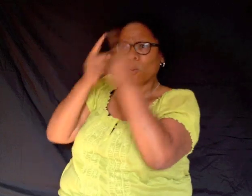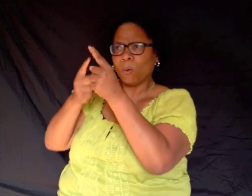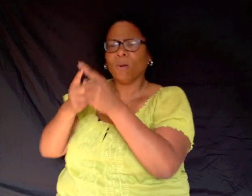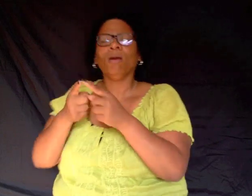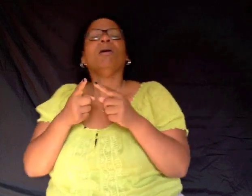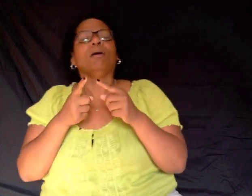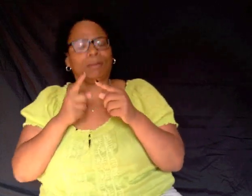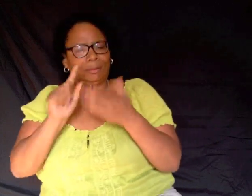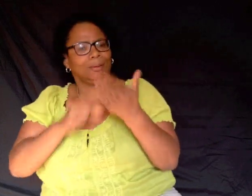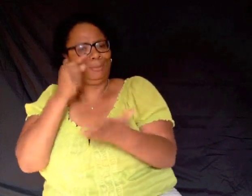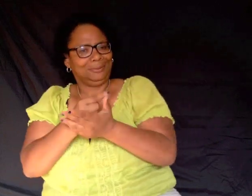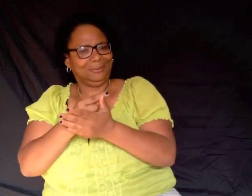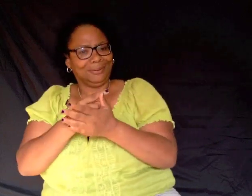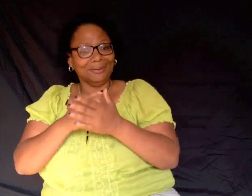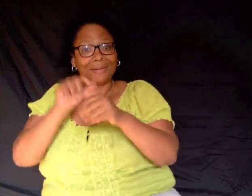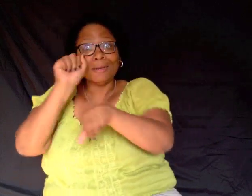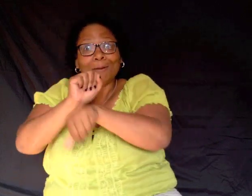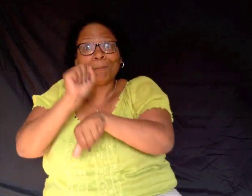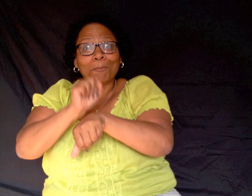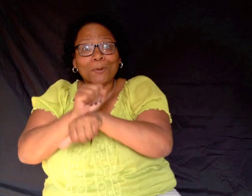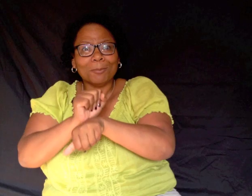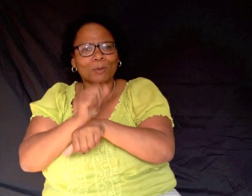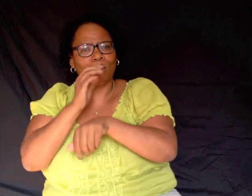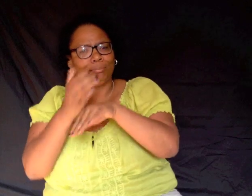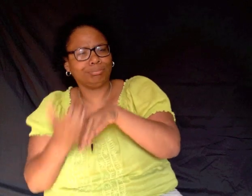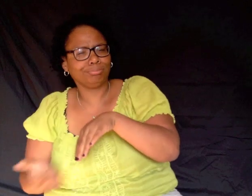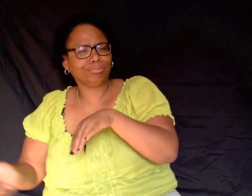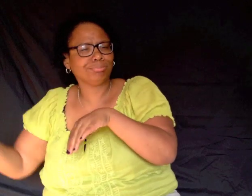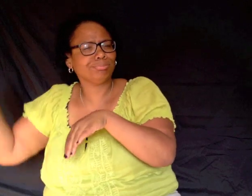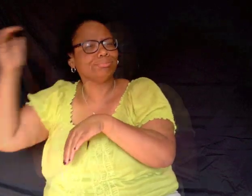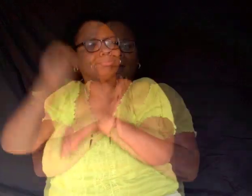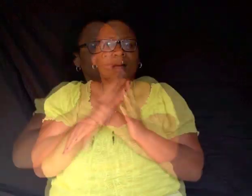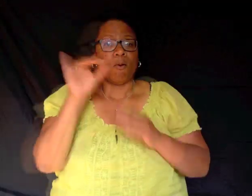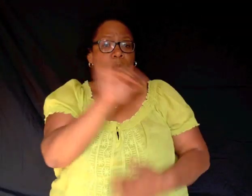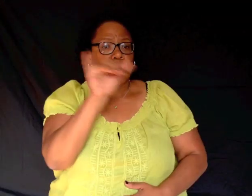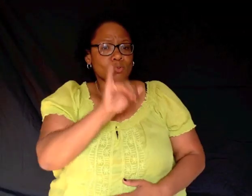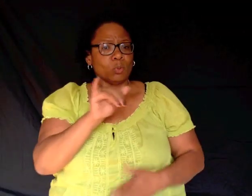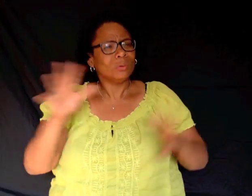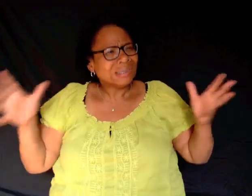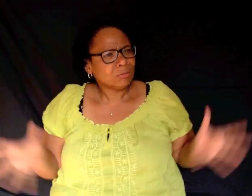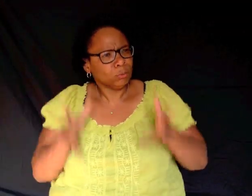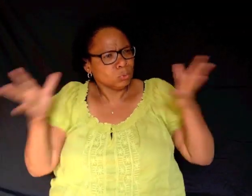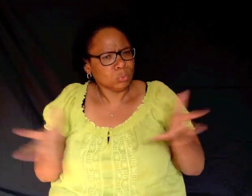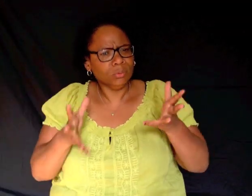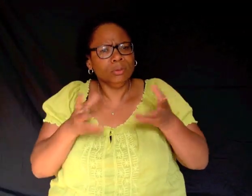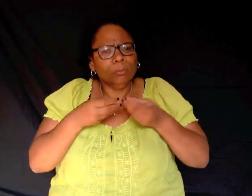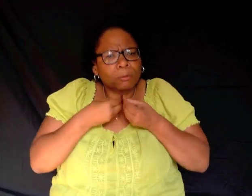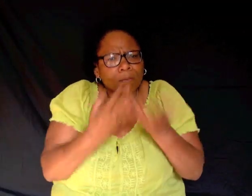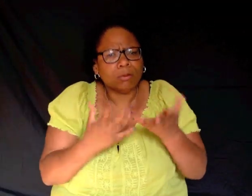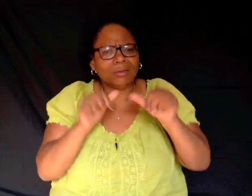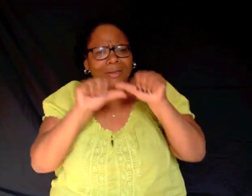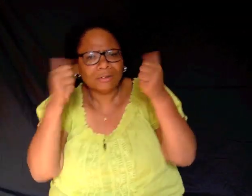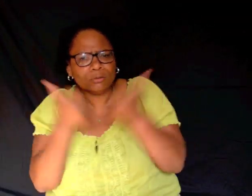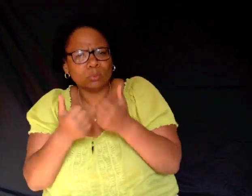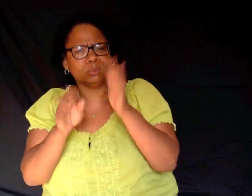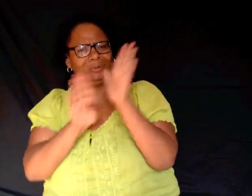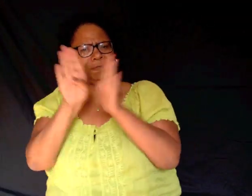This will help to guarantee employment rates will increase. Also, we will encourage providers and agencies